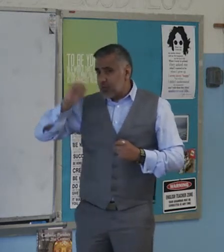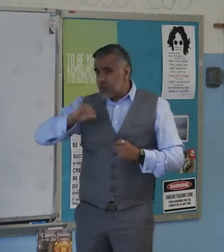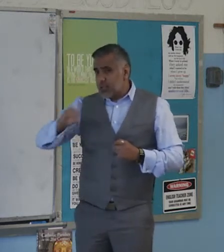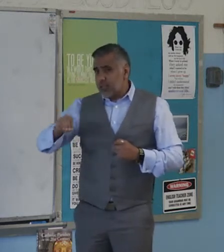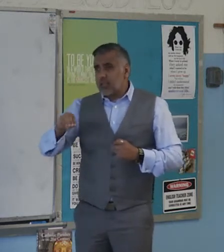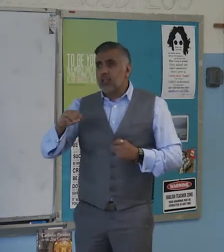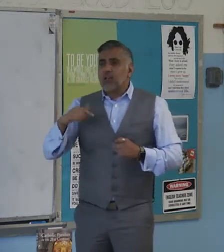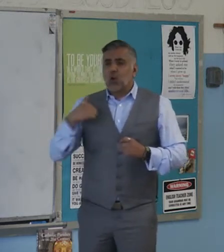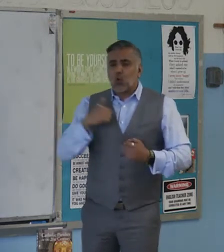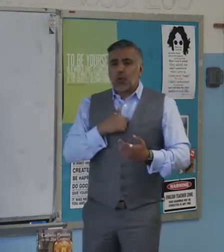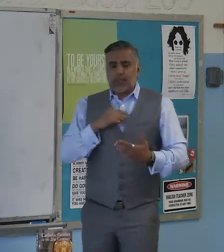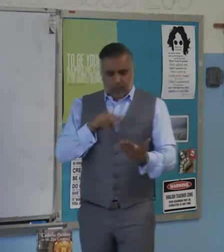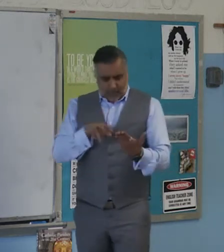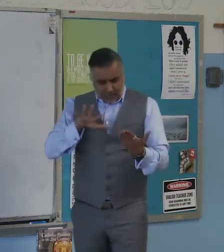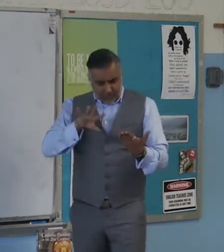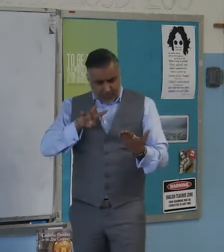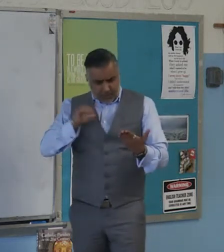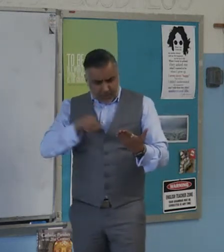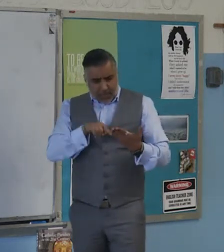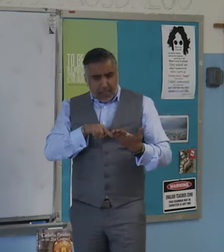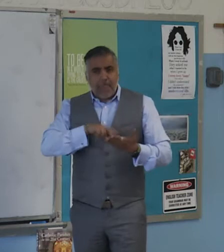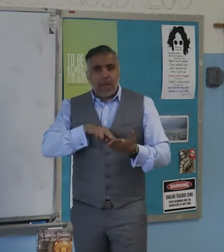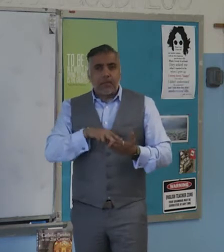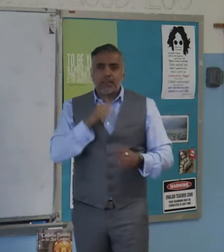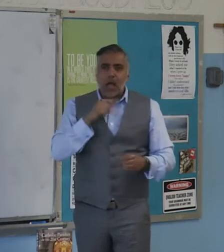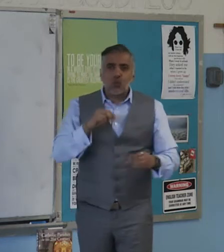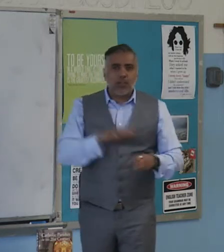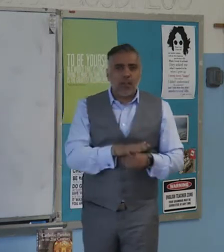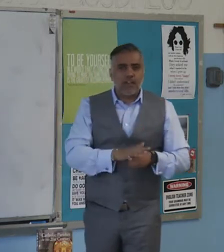temptation is to look at this and say, "well they're not doing enough," which I